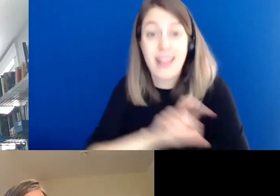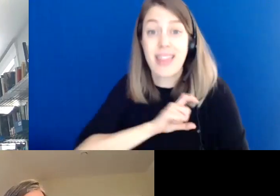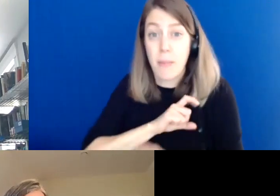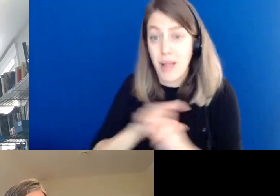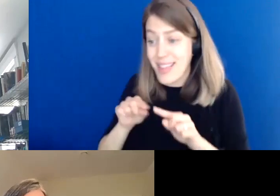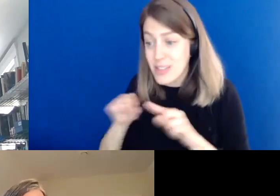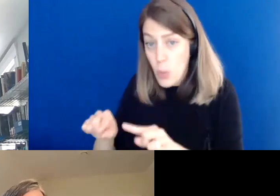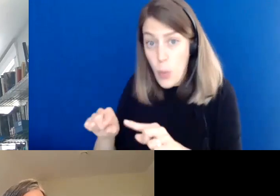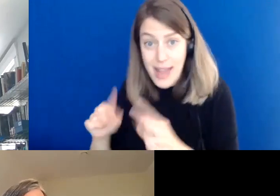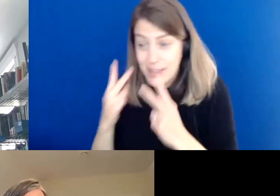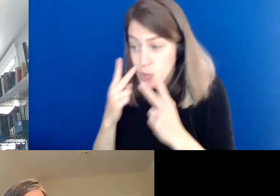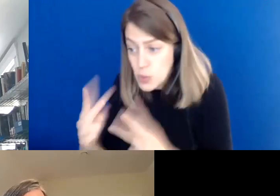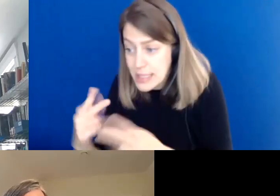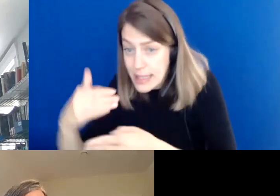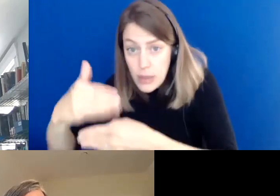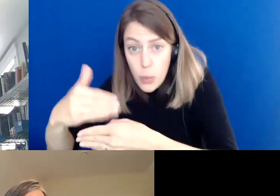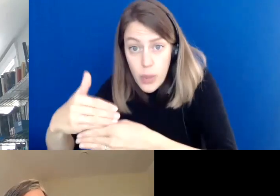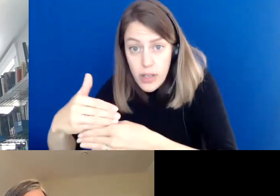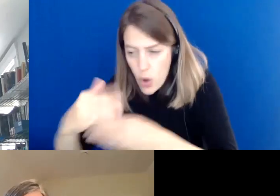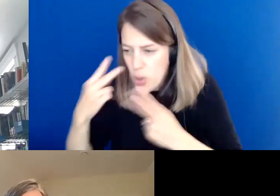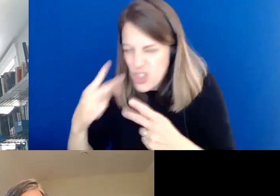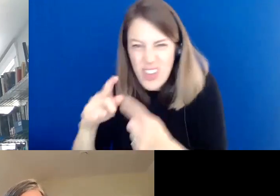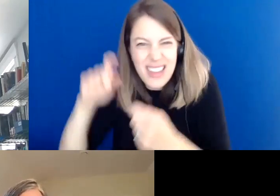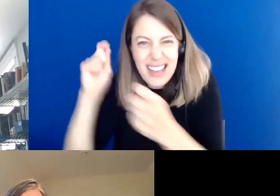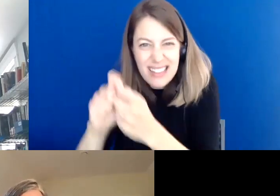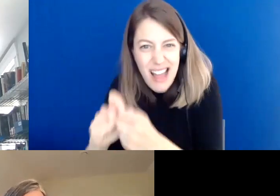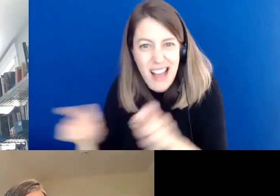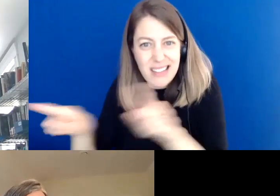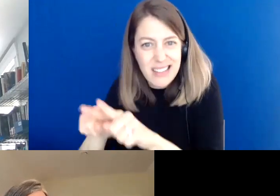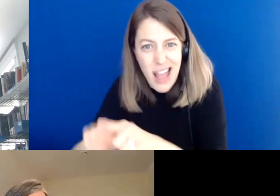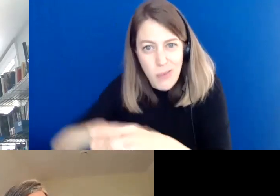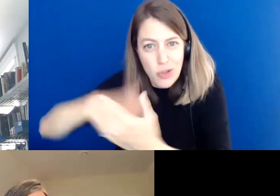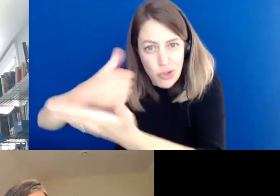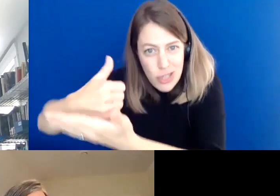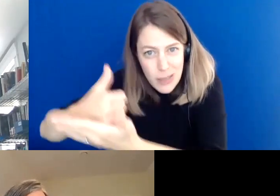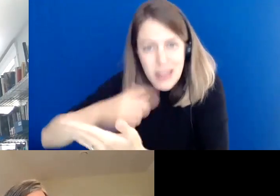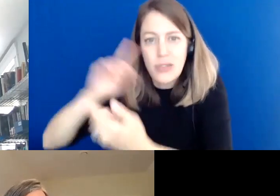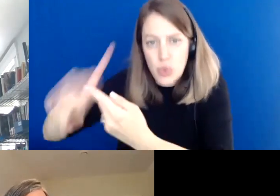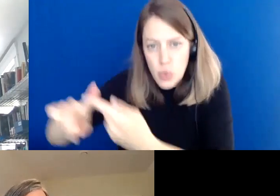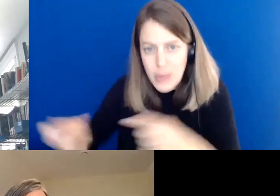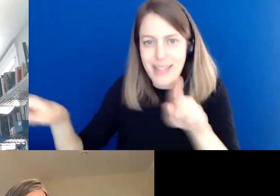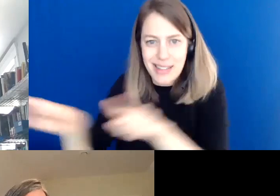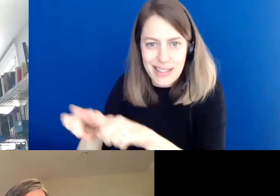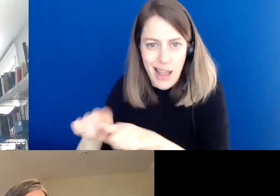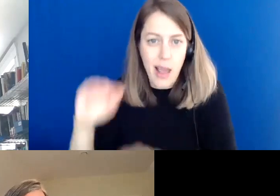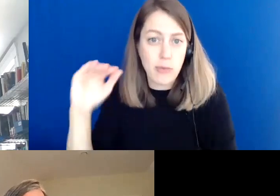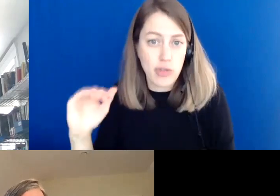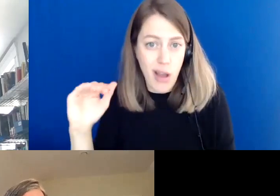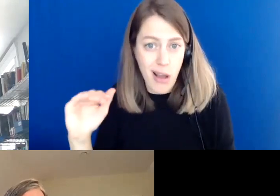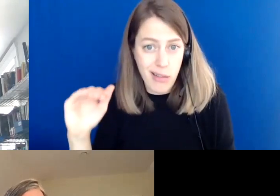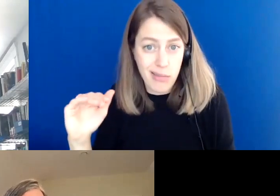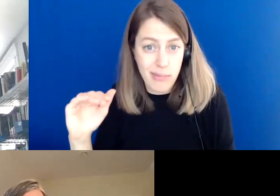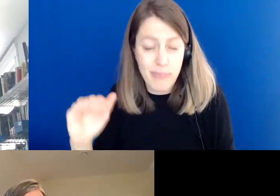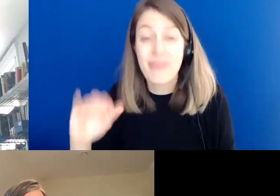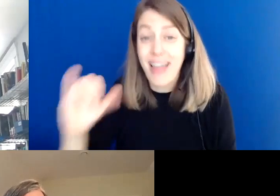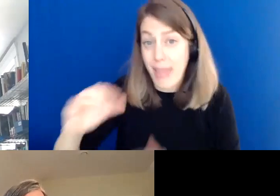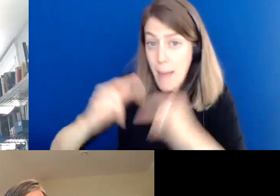exactly the same treatment to apparently the same child. The building was leased to the Behavior Research Institute.